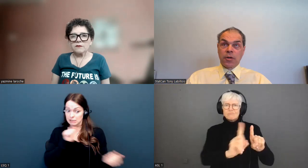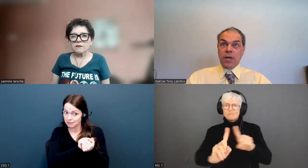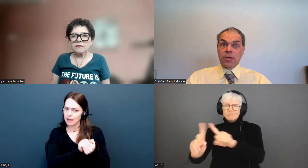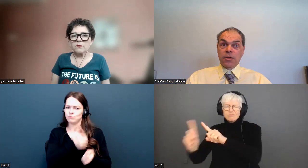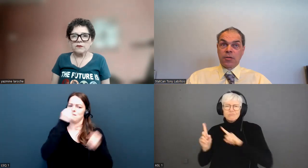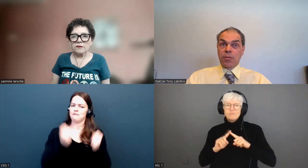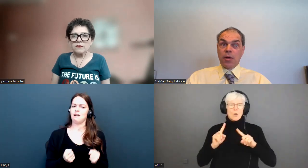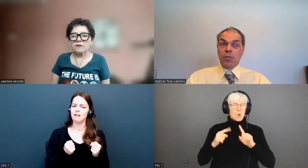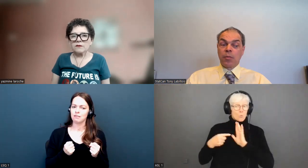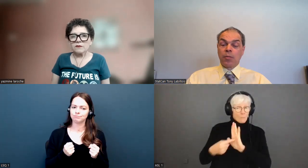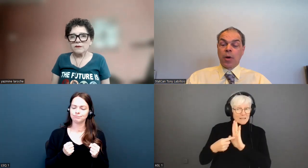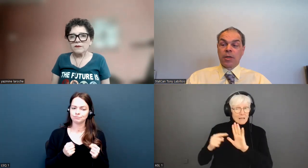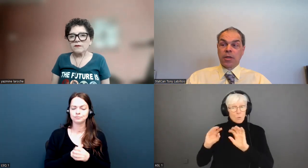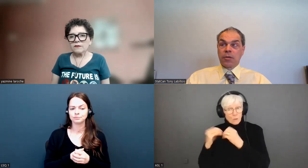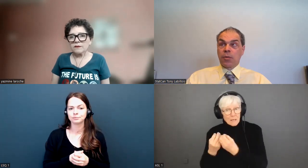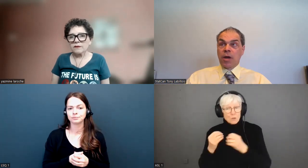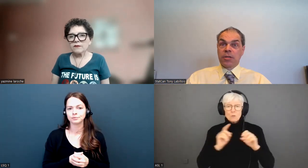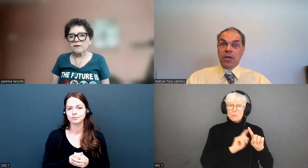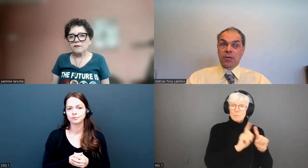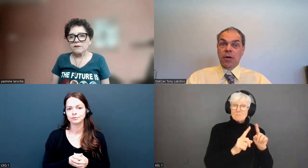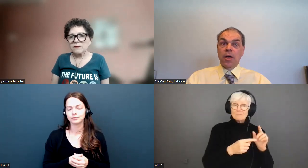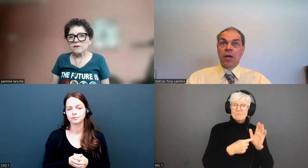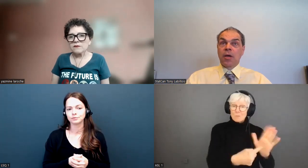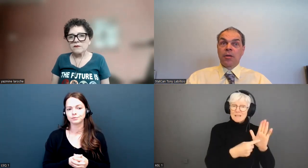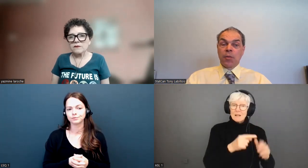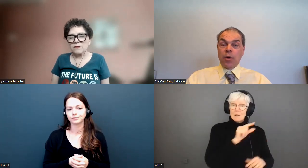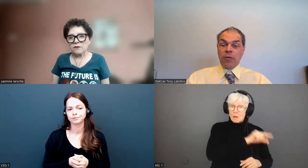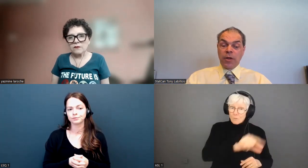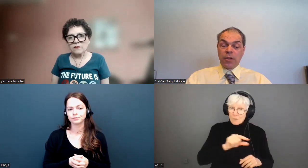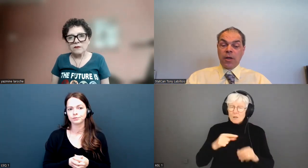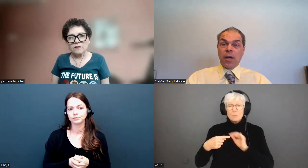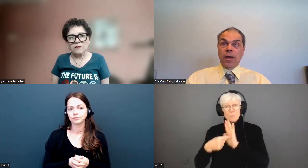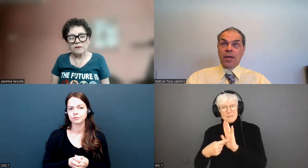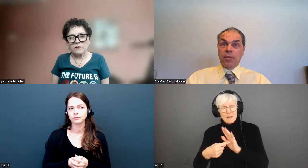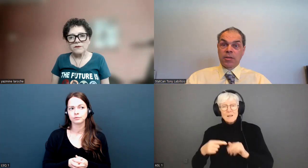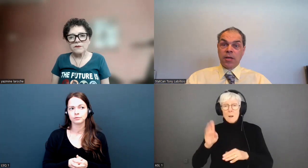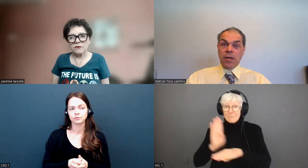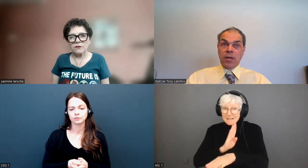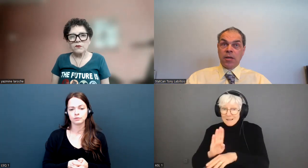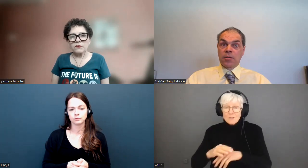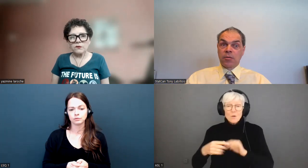different organizations from the public sector private sector non-profit academics and so